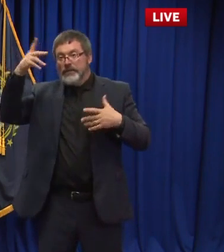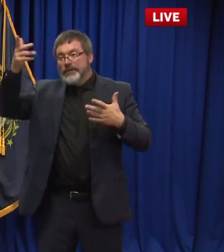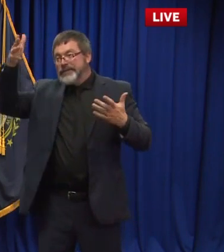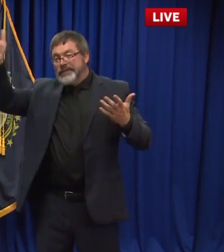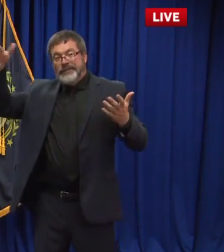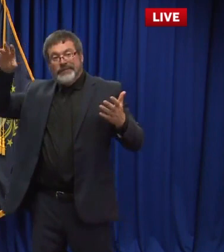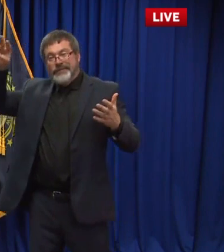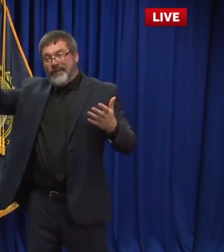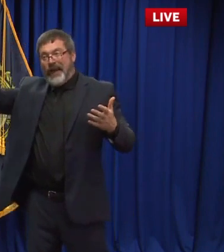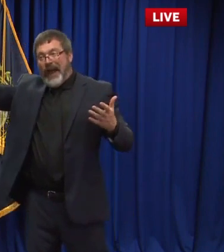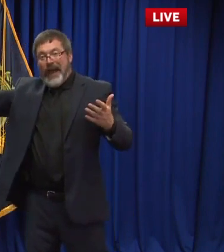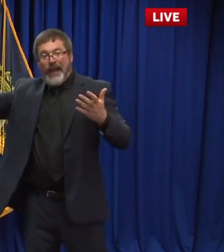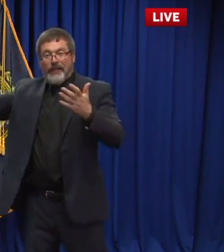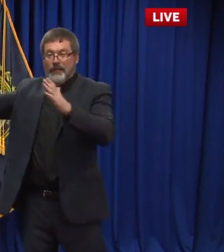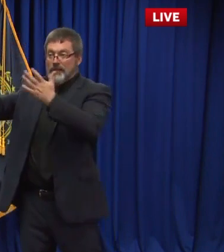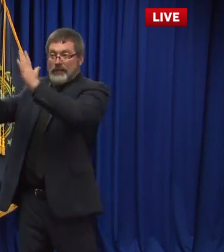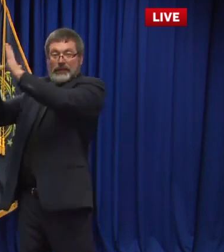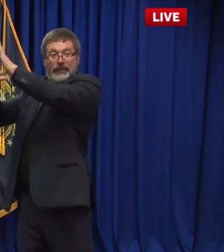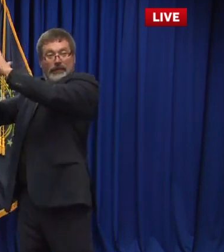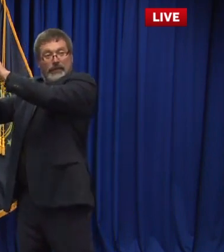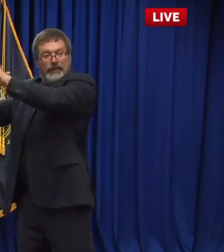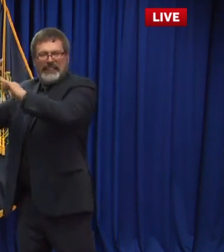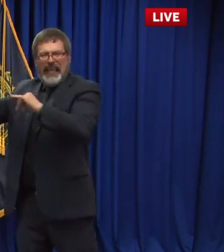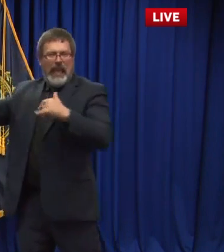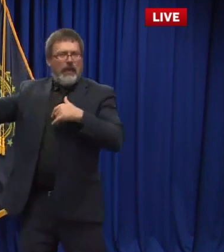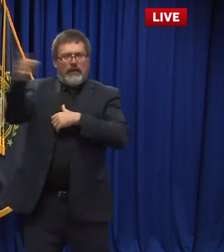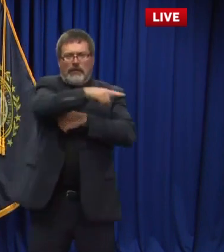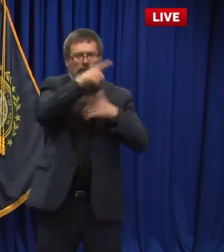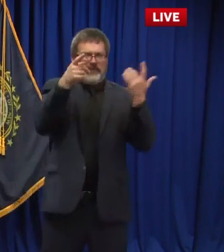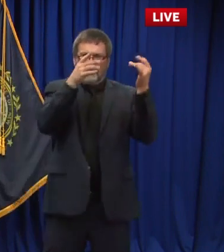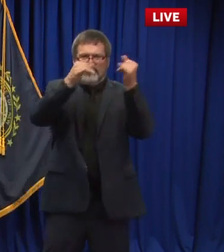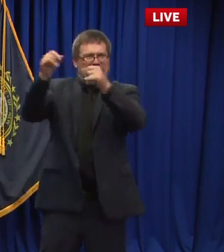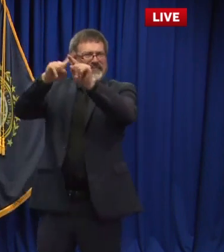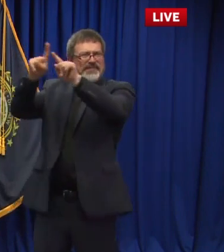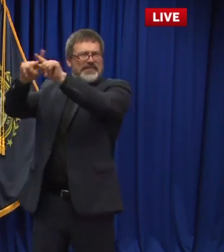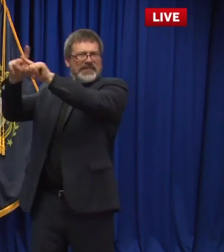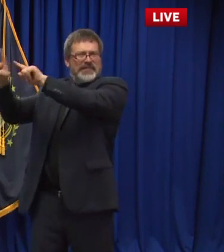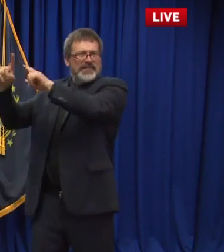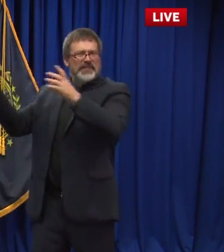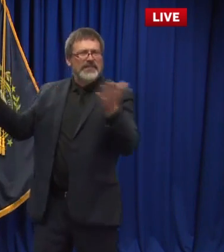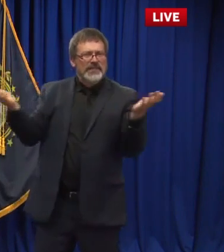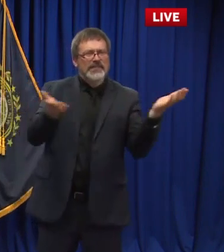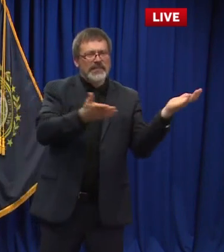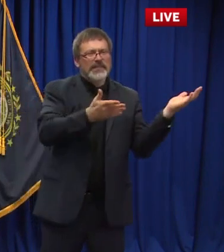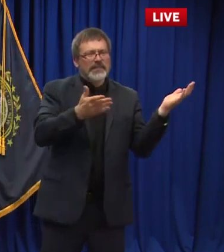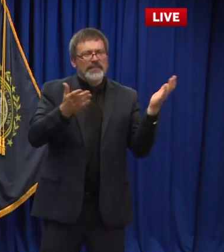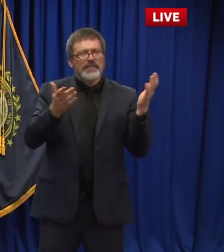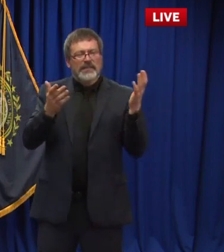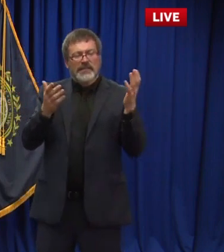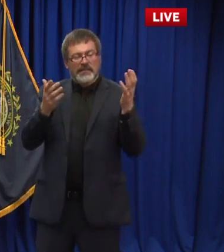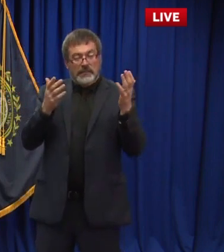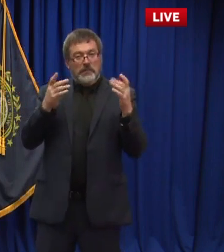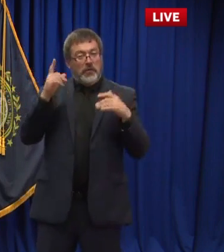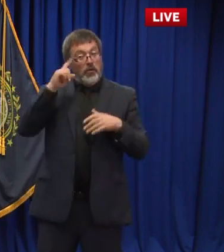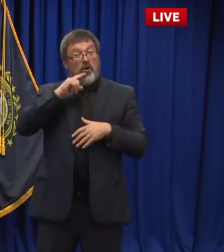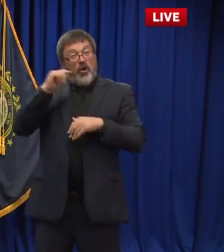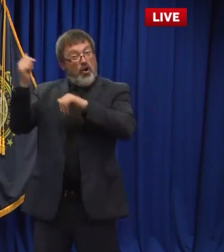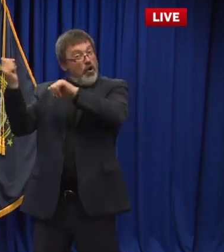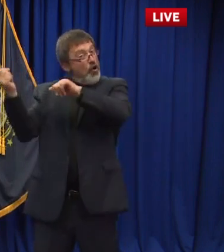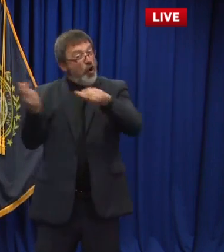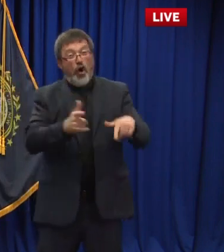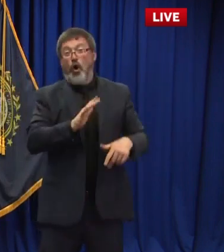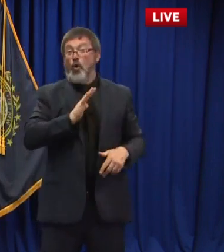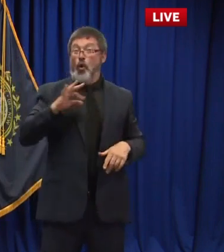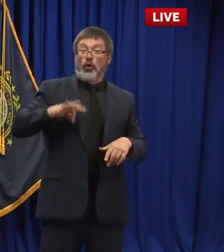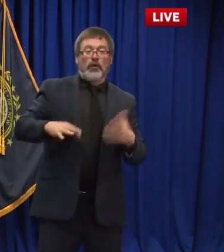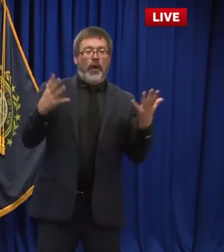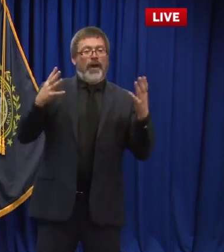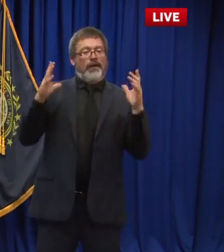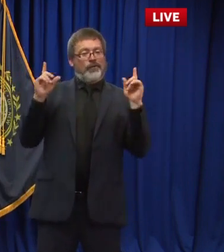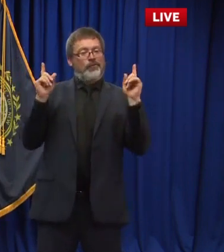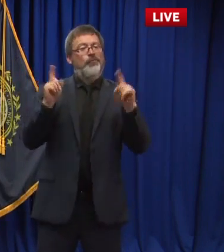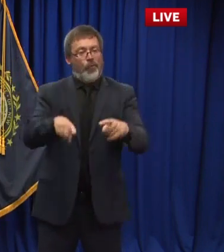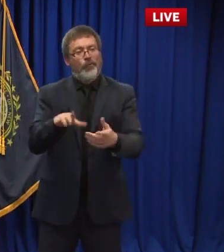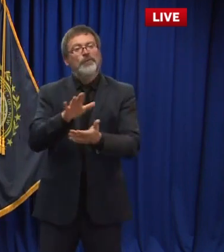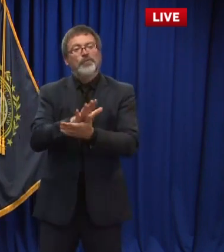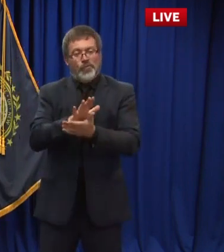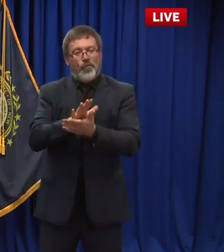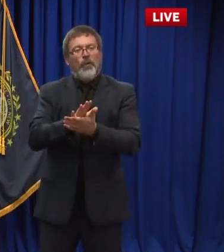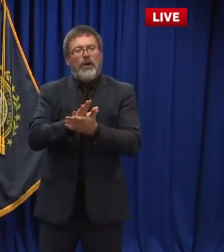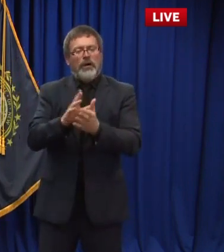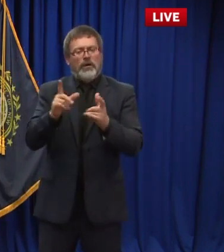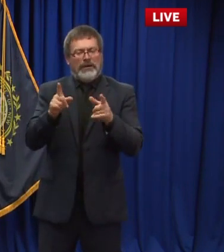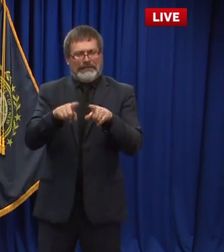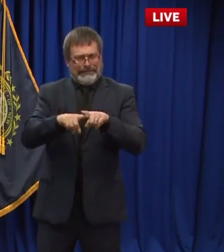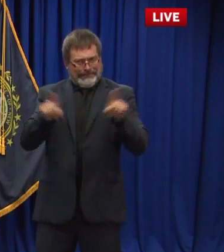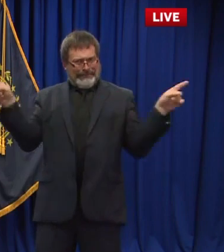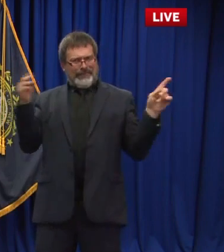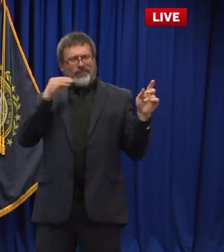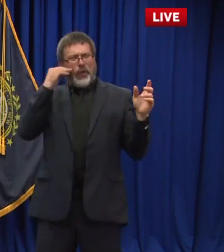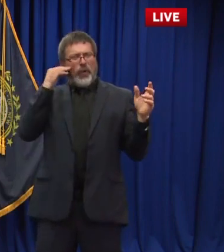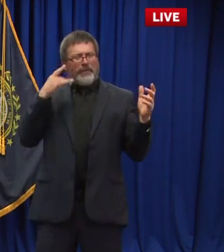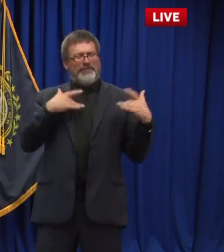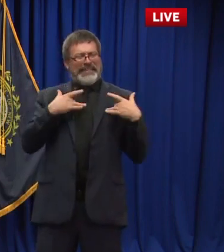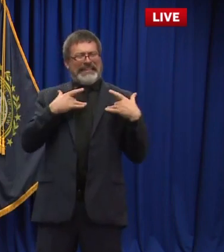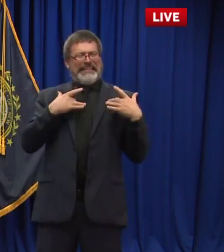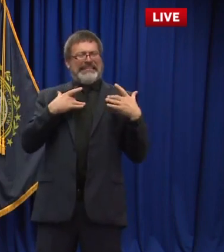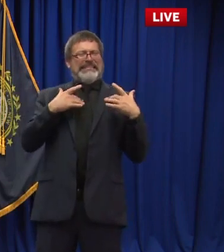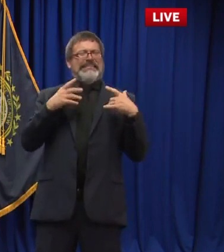SO WE WILL CONTINUE TO WORK WITH SCHOOLS AND DISTRICTS TO IMPLEMENT LAYER’S OR PROTECTION SO THAT STUDENTS CAN COME BACK IN THE CLASSROOM AND HAVE THE BENEFITS OF LEARNING IN PERSON